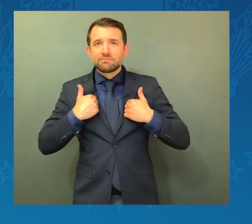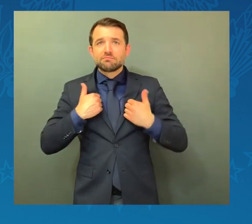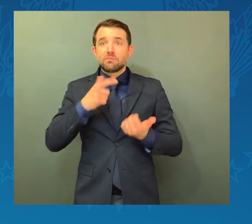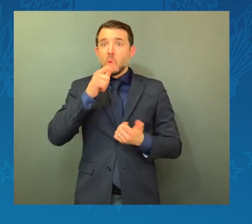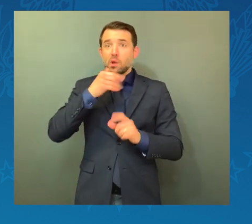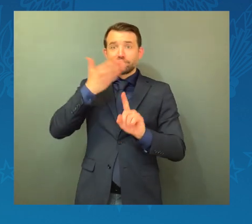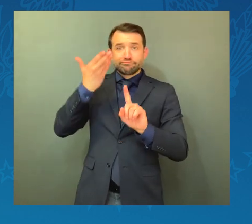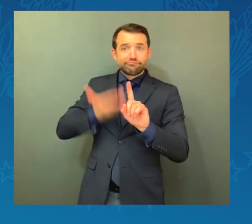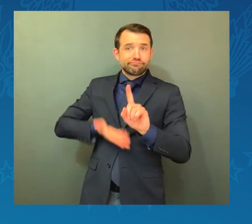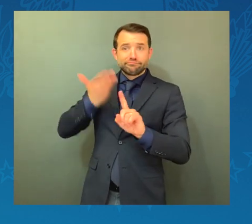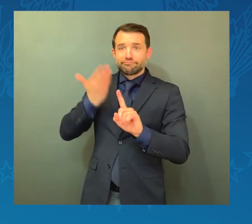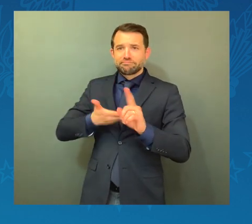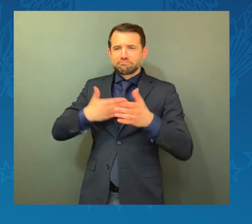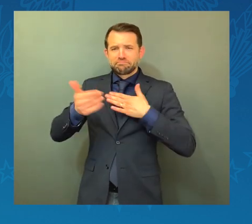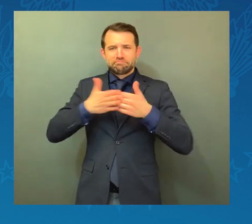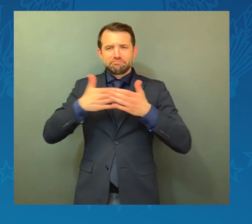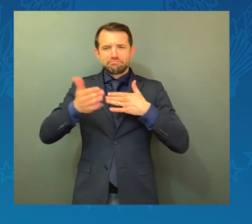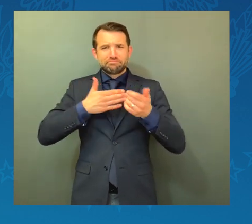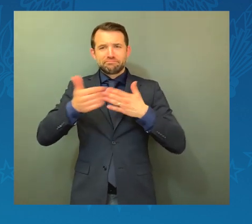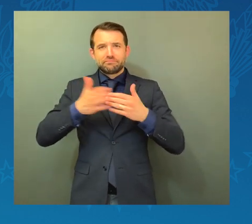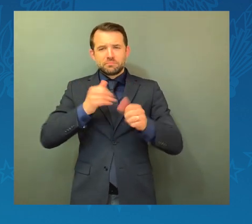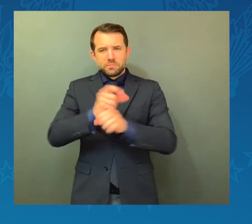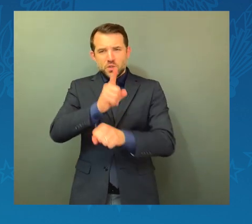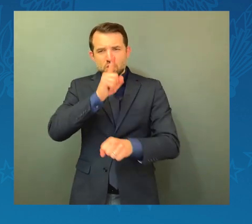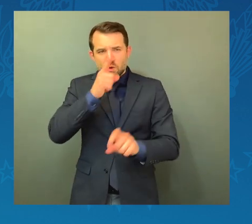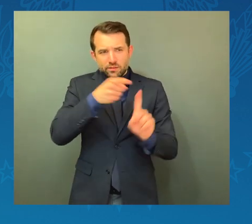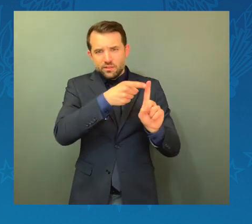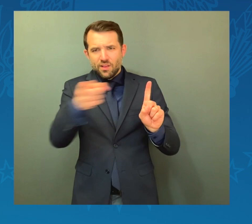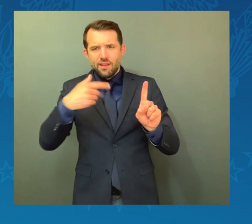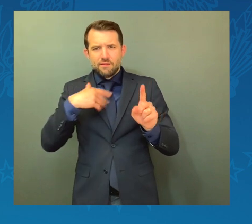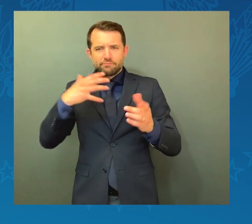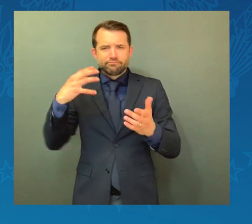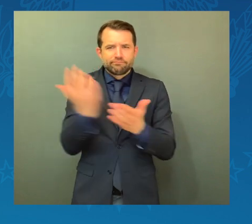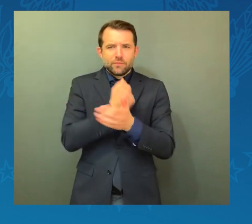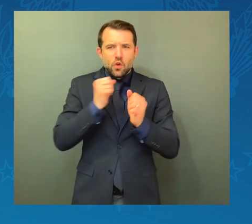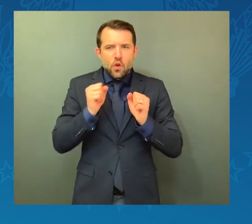has an opportunity not only to succeed but to thrive.